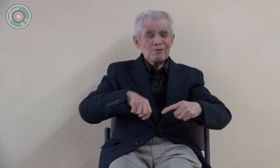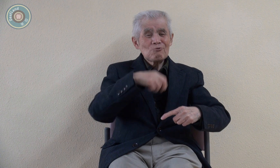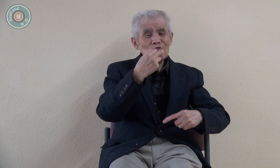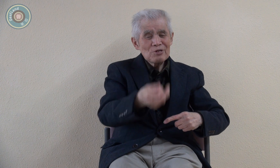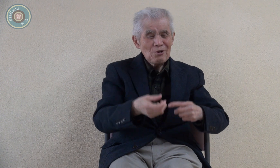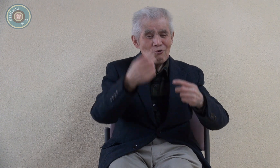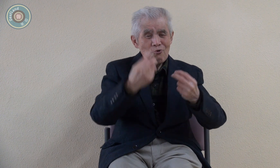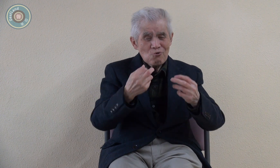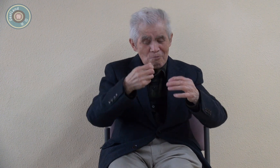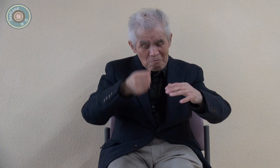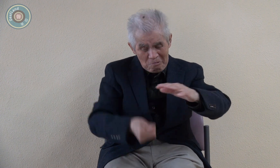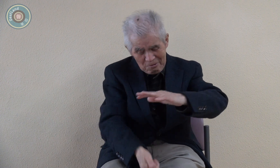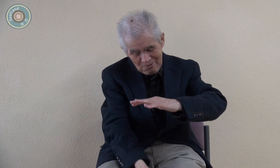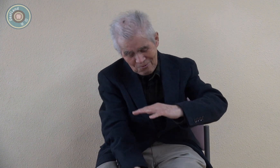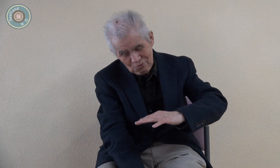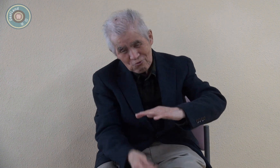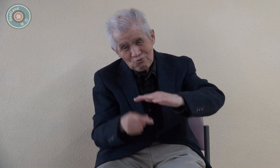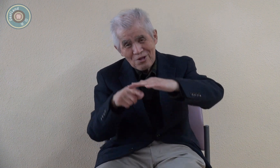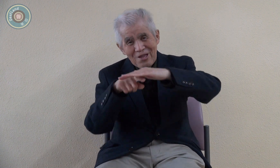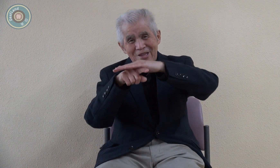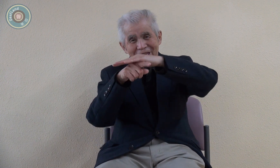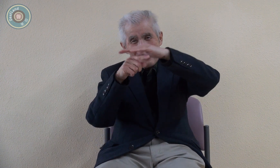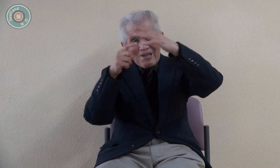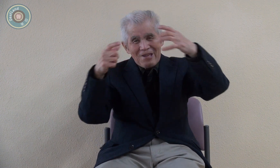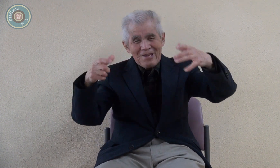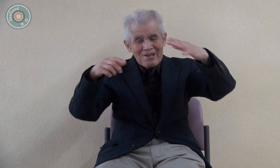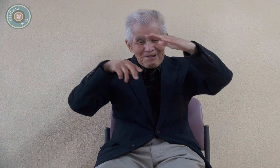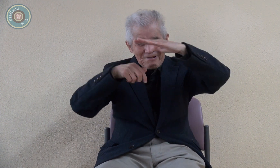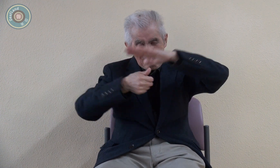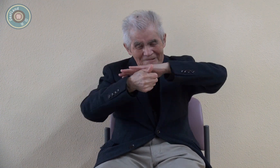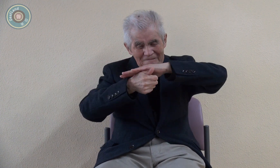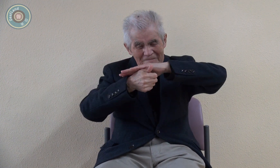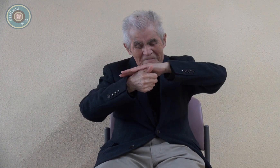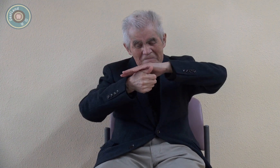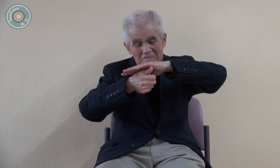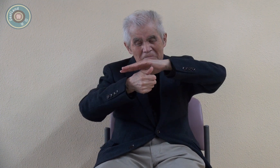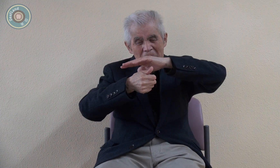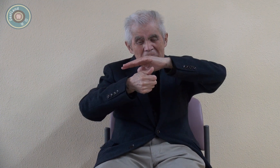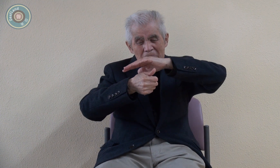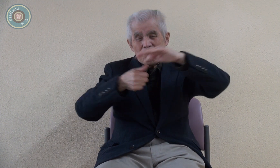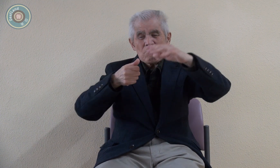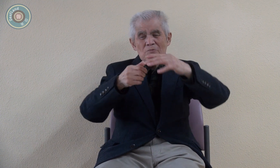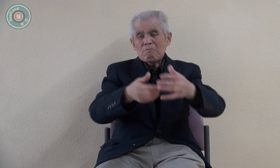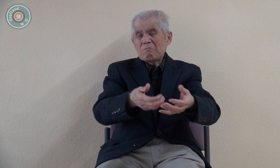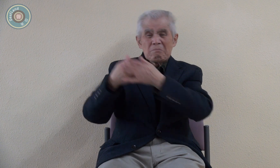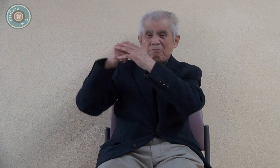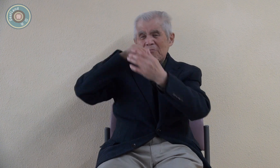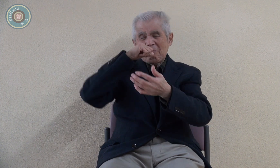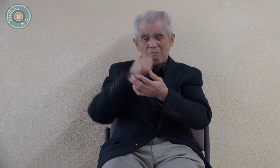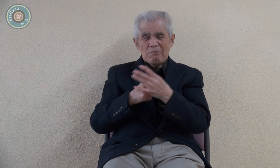My younger brother was buried even deeper But we got him out safely